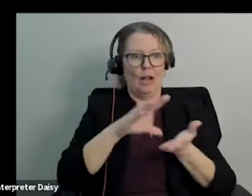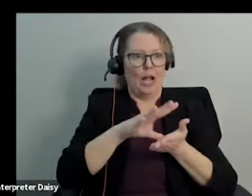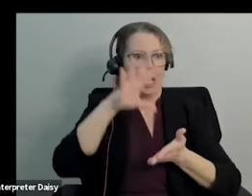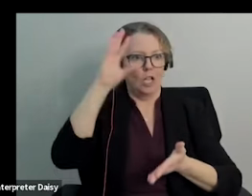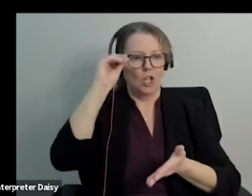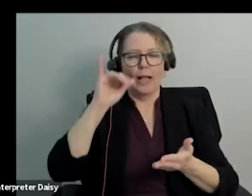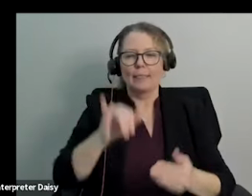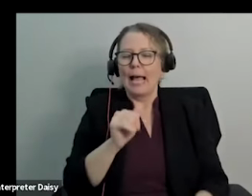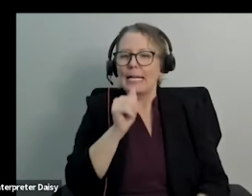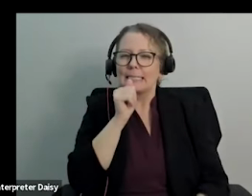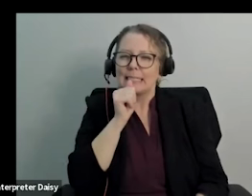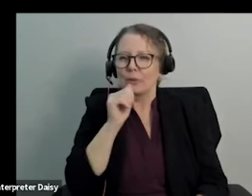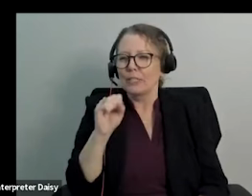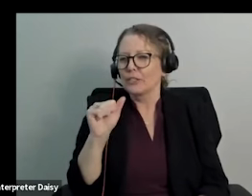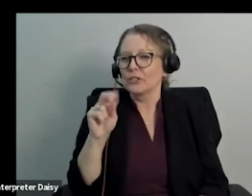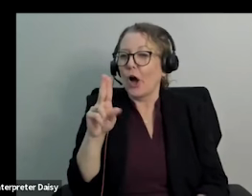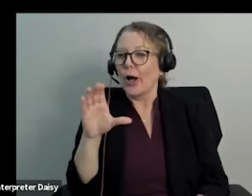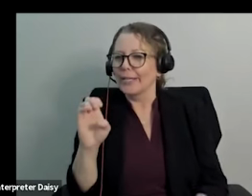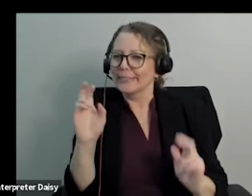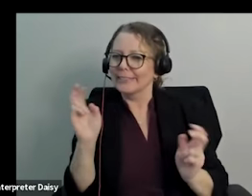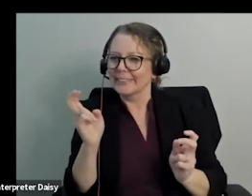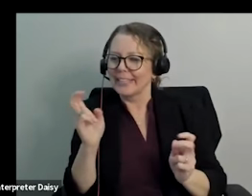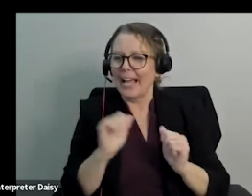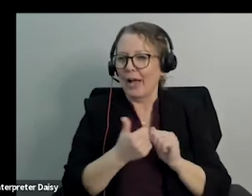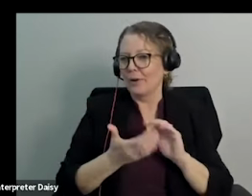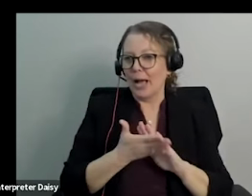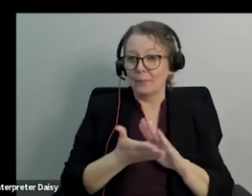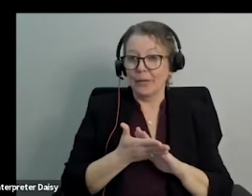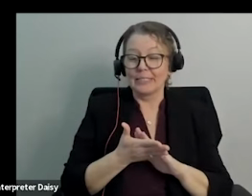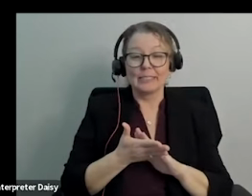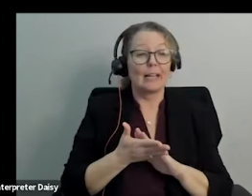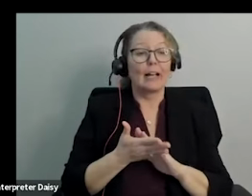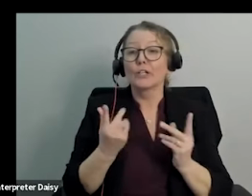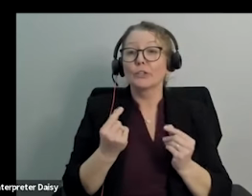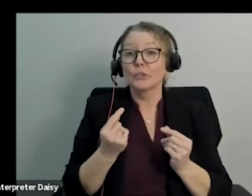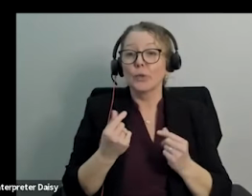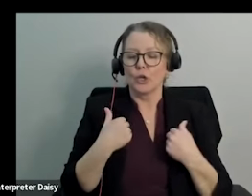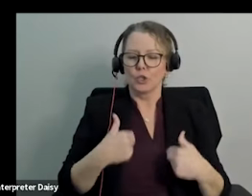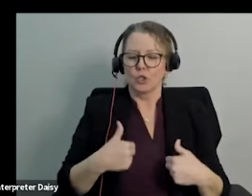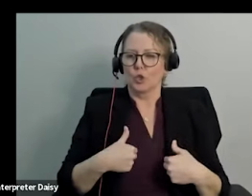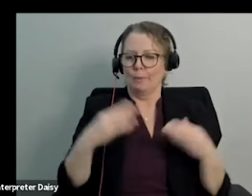of how this school operates. Spoiler alert, they apply a human-centered approach to teaching,